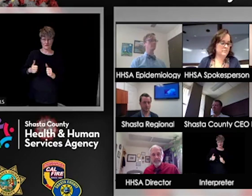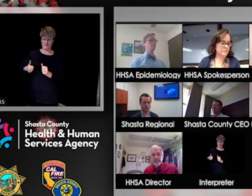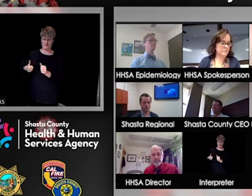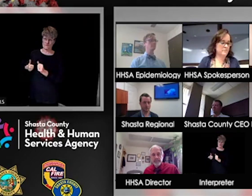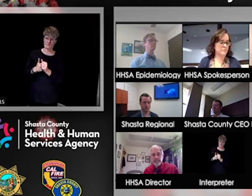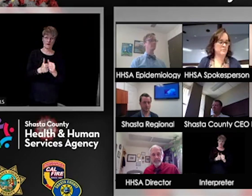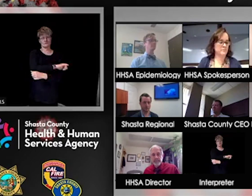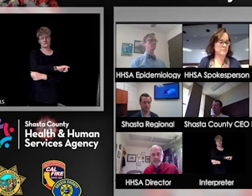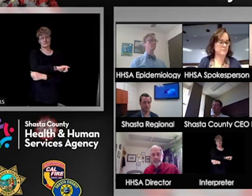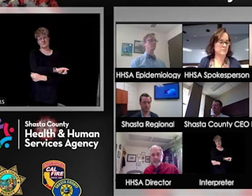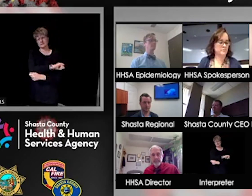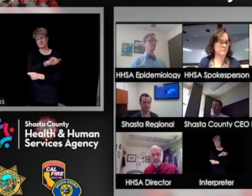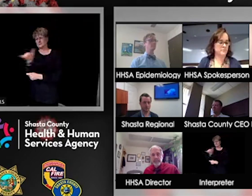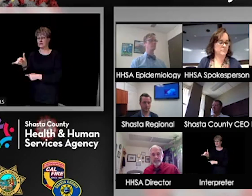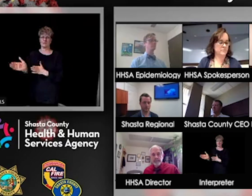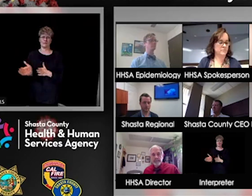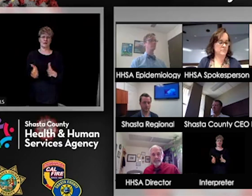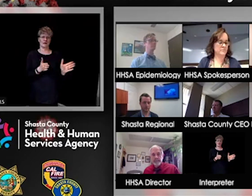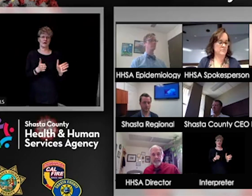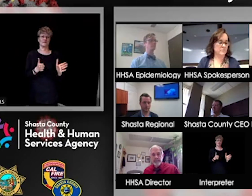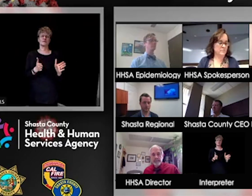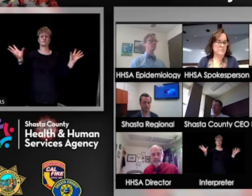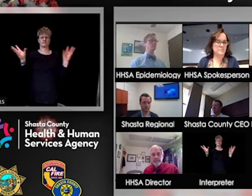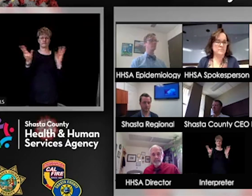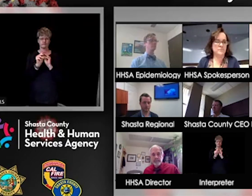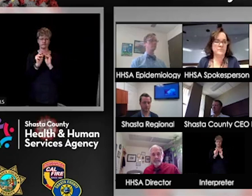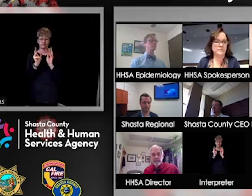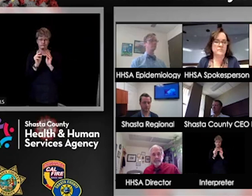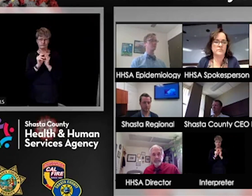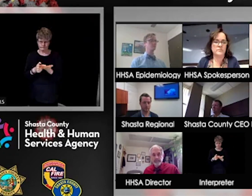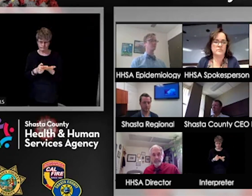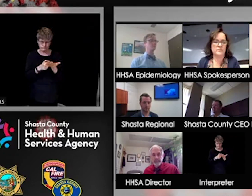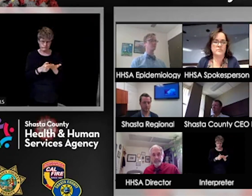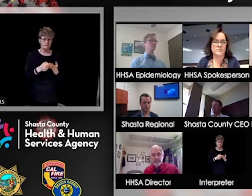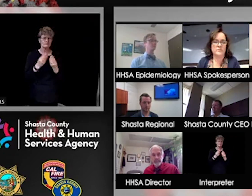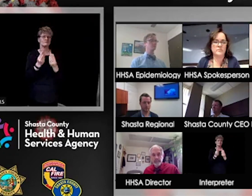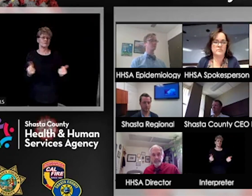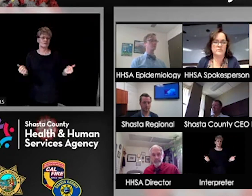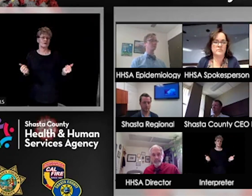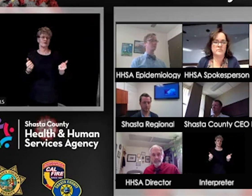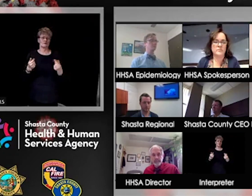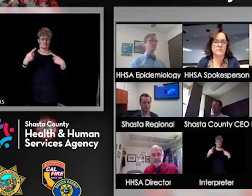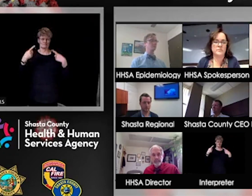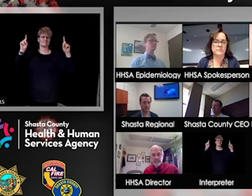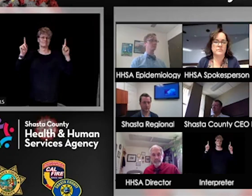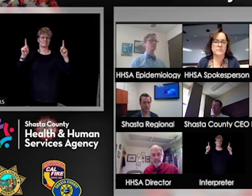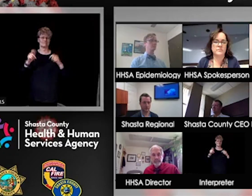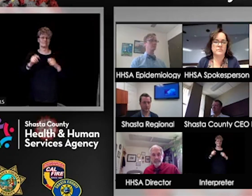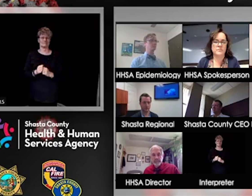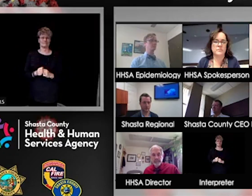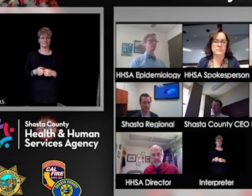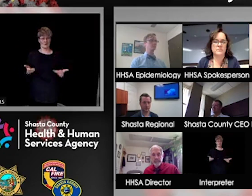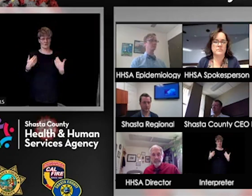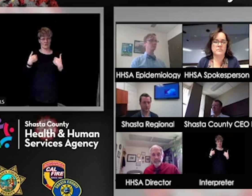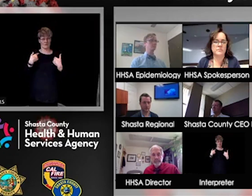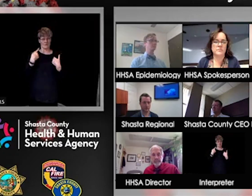meeting. Lastly, we had one patient here in house that's positive and I do need to report